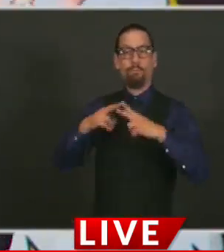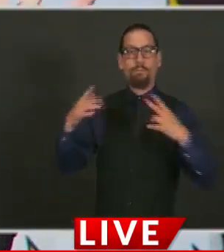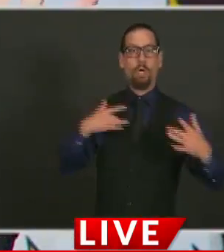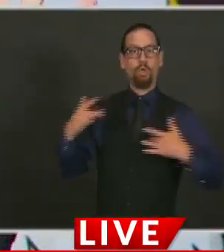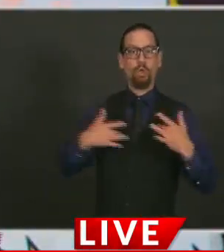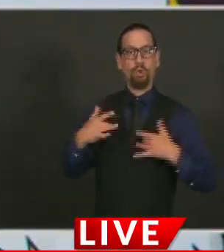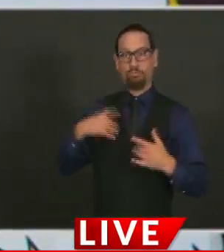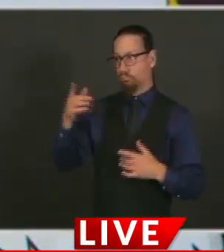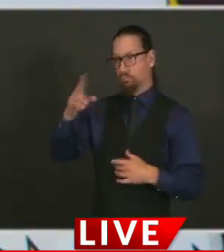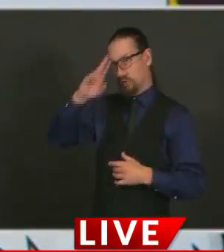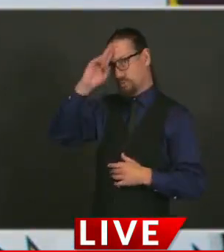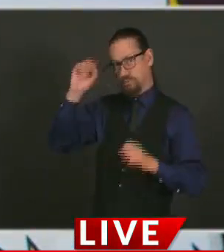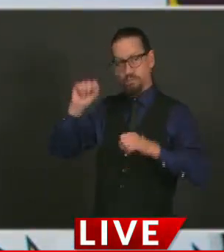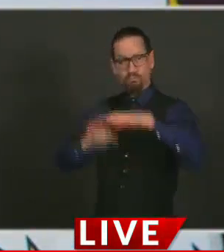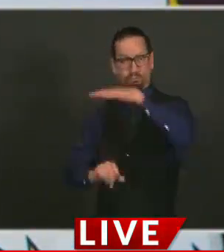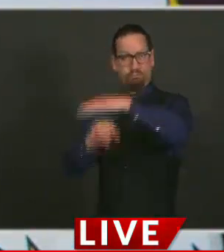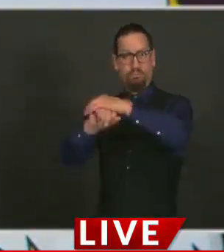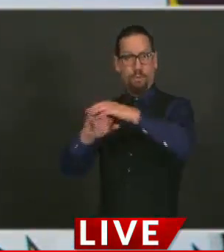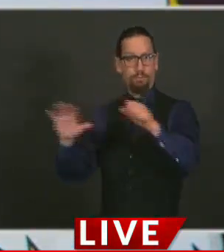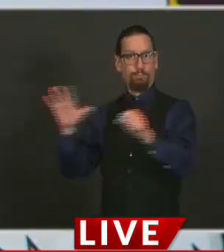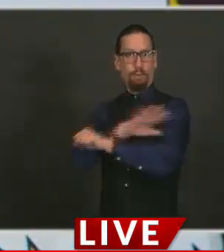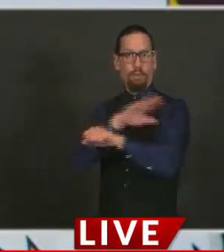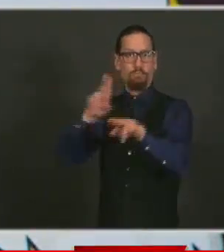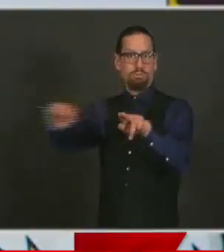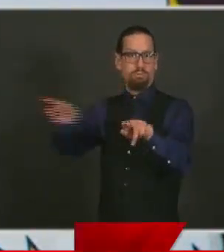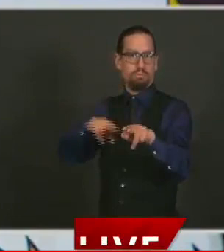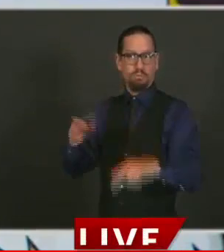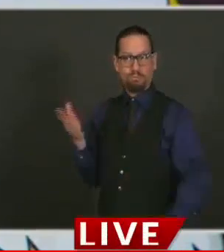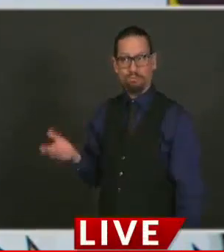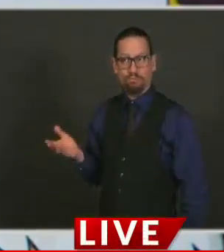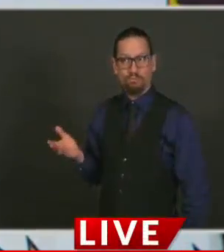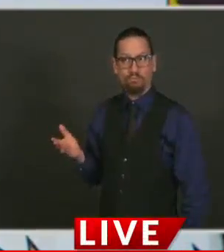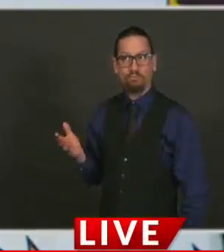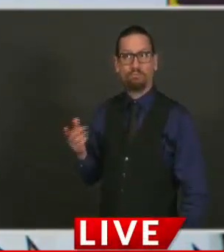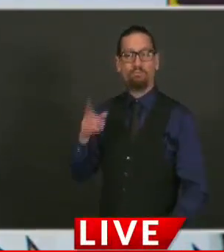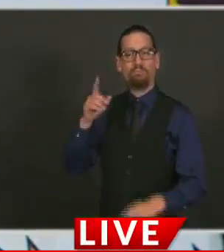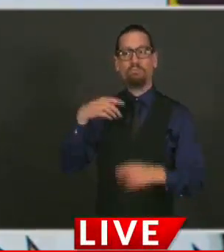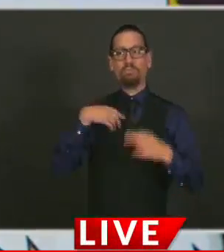RIGHT. I AM WORRIED ABOUT OVERFLOWING HOSPITALS.